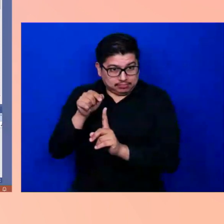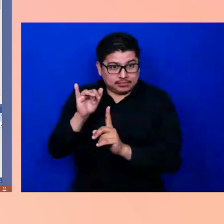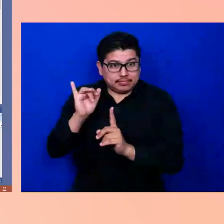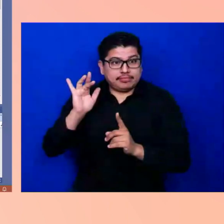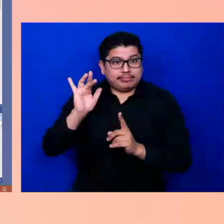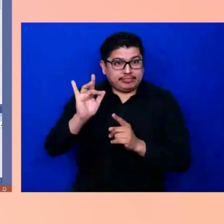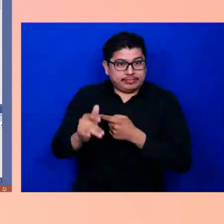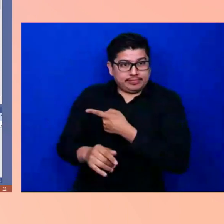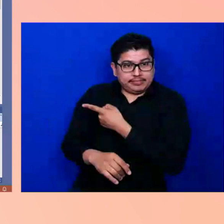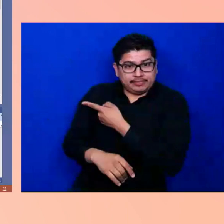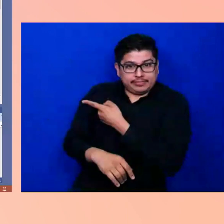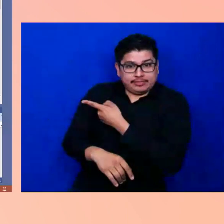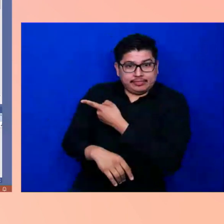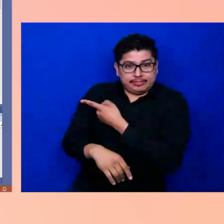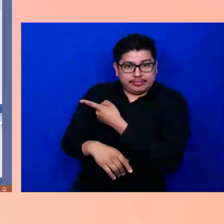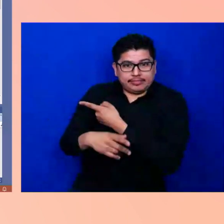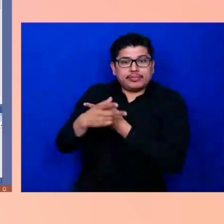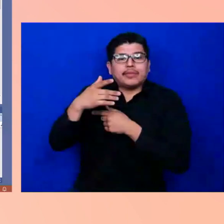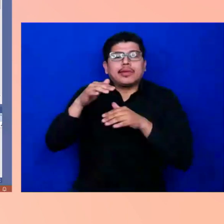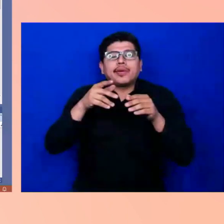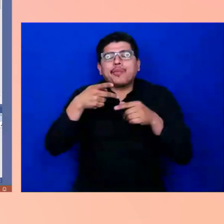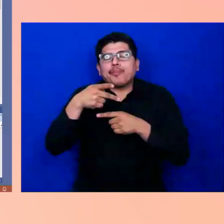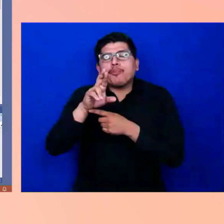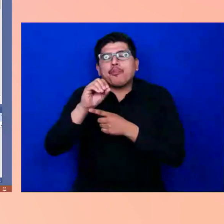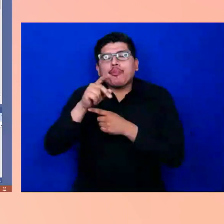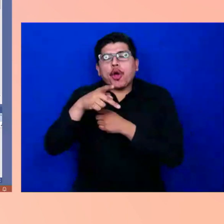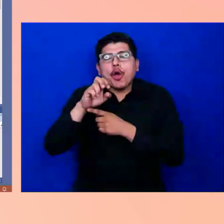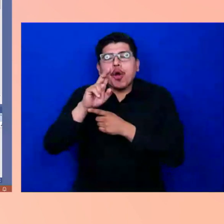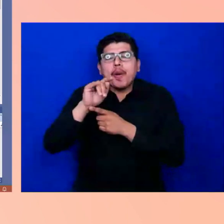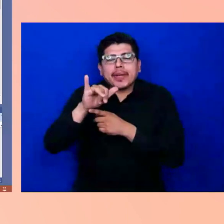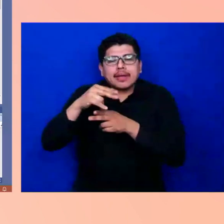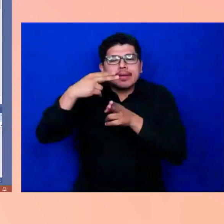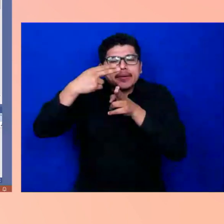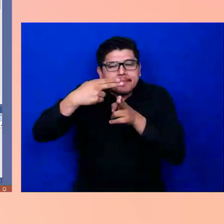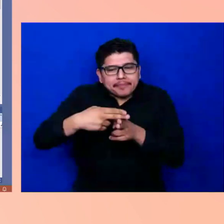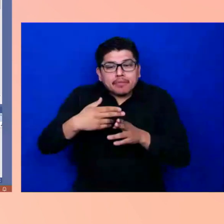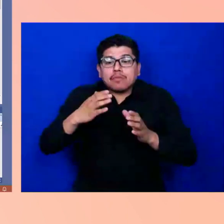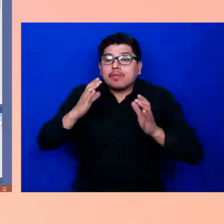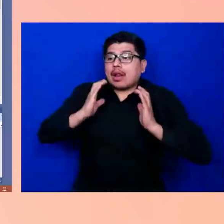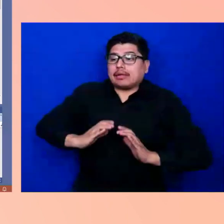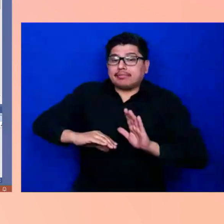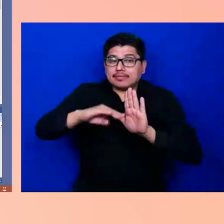and I'll call it Customer List. Now I'll check the accessibility